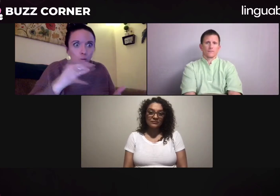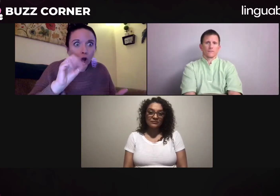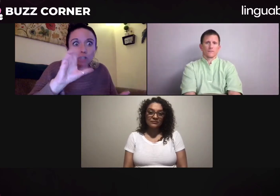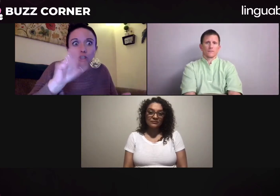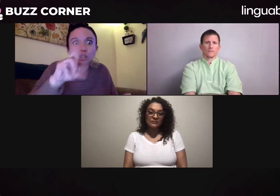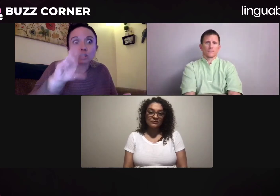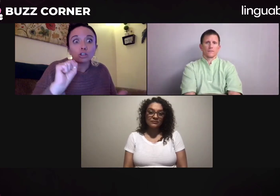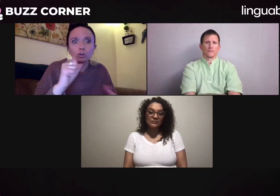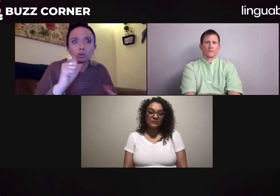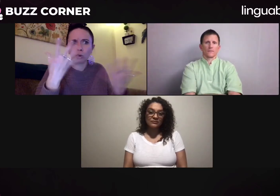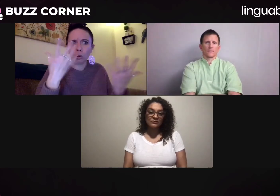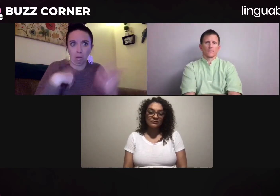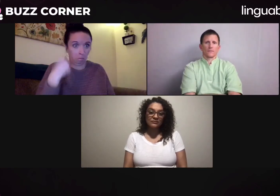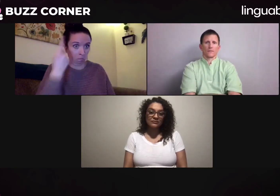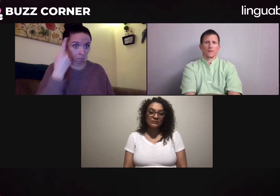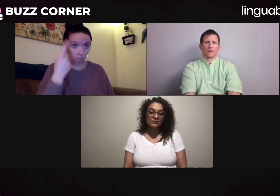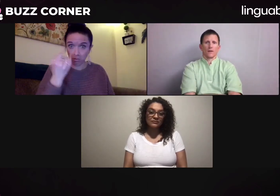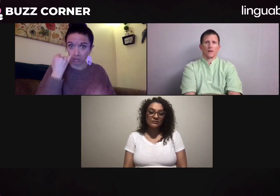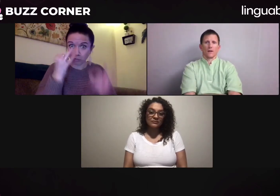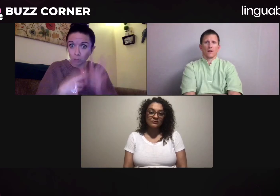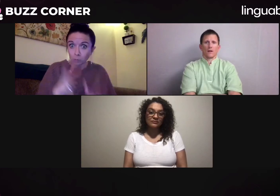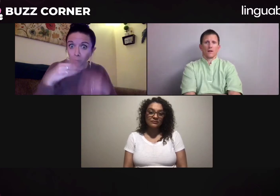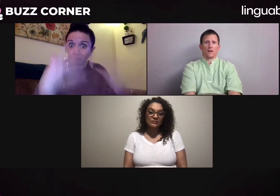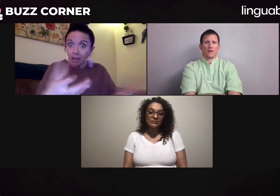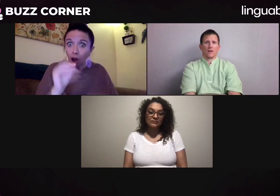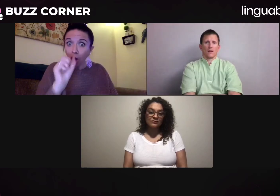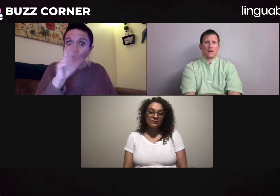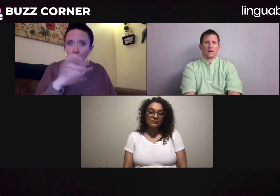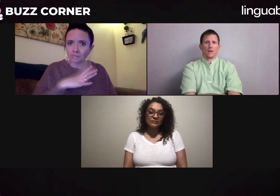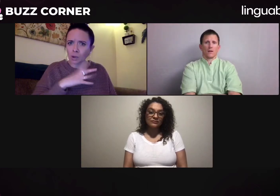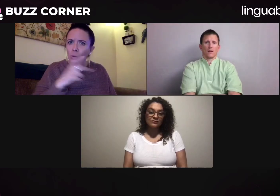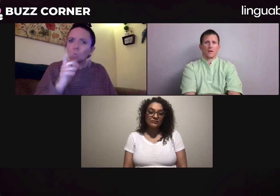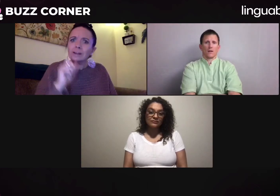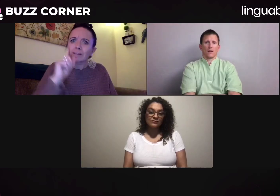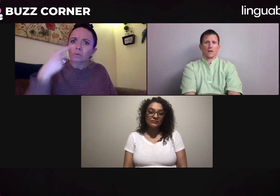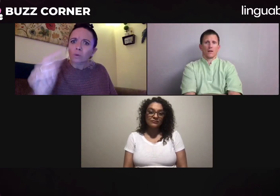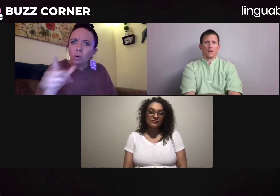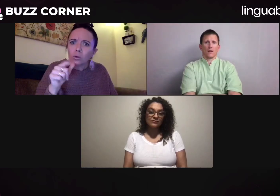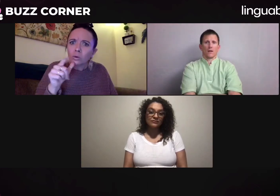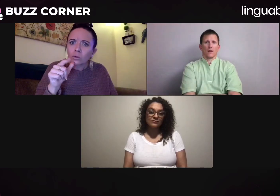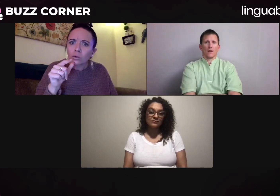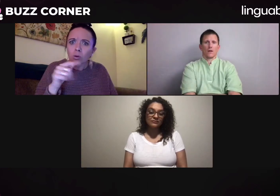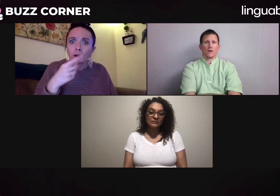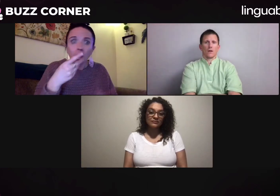for example, the Oscars, if there were interpreters